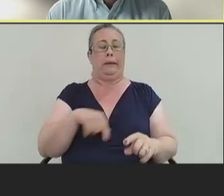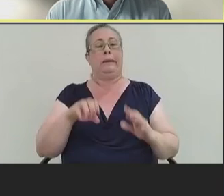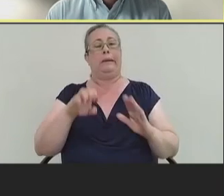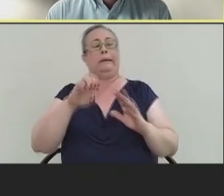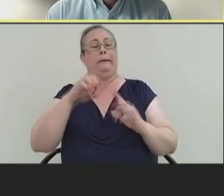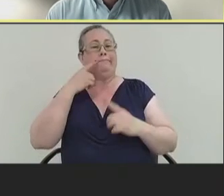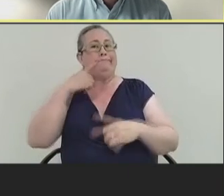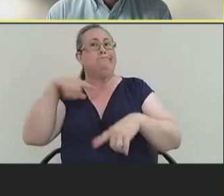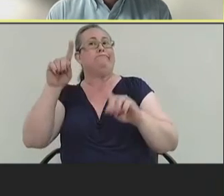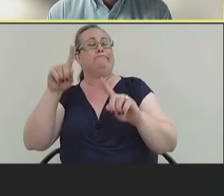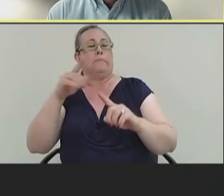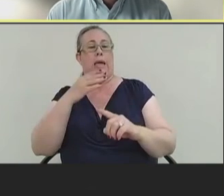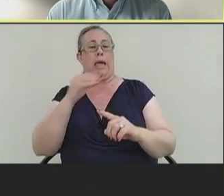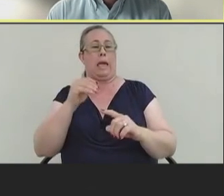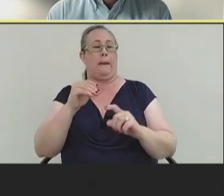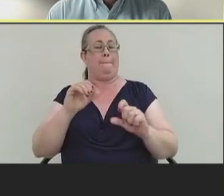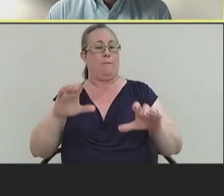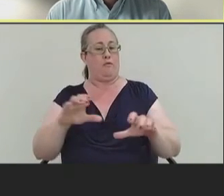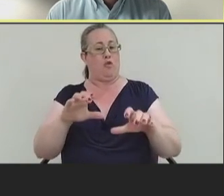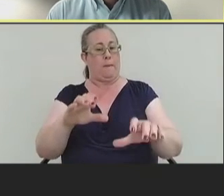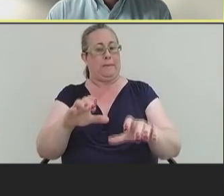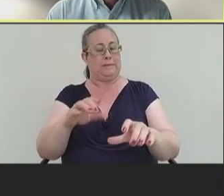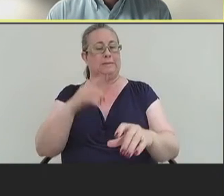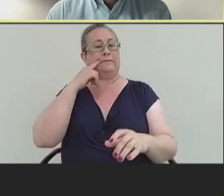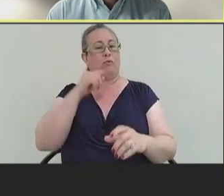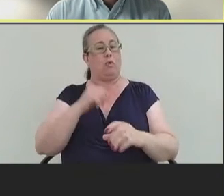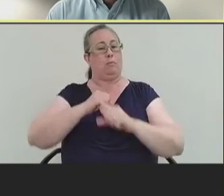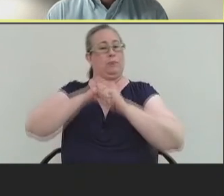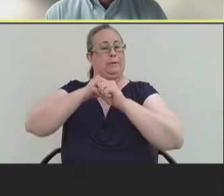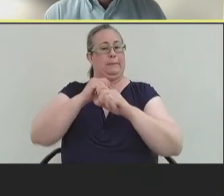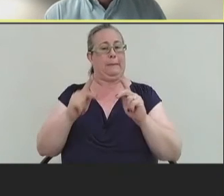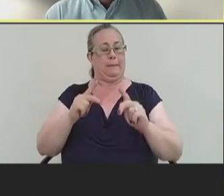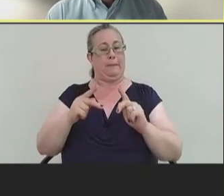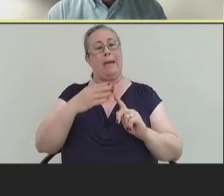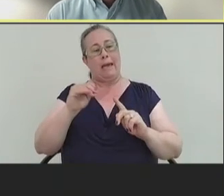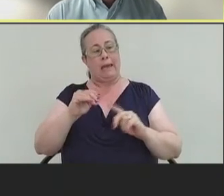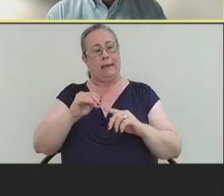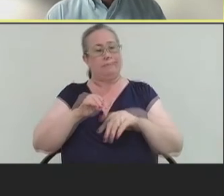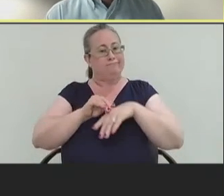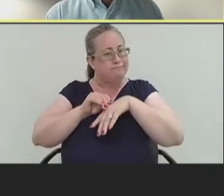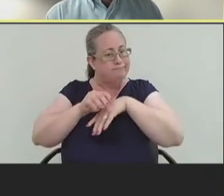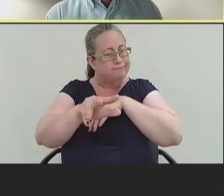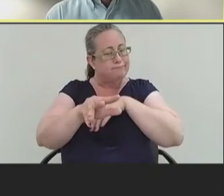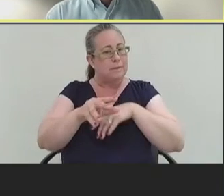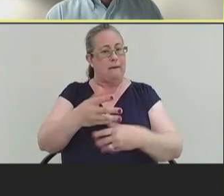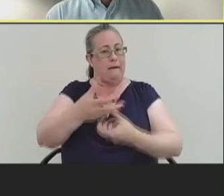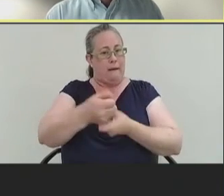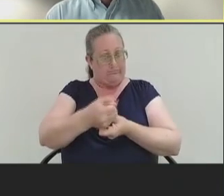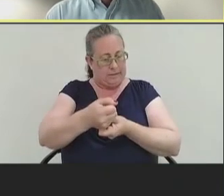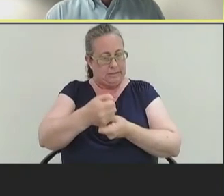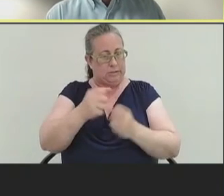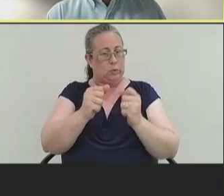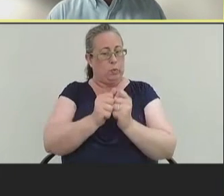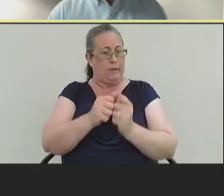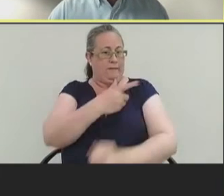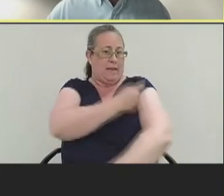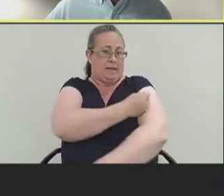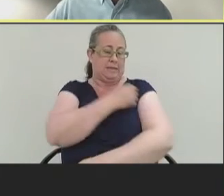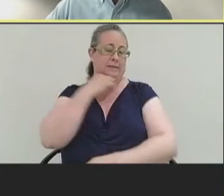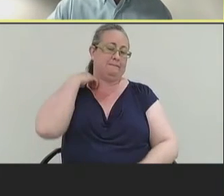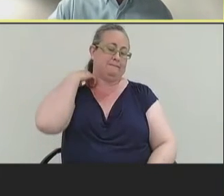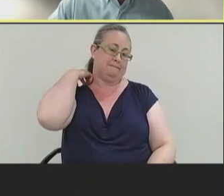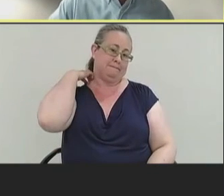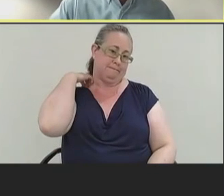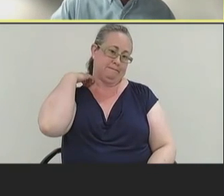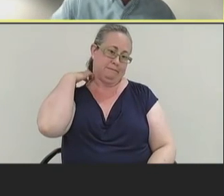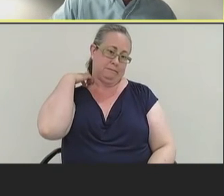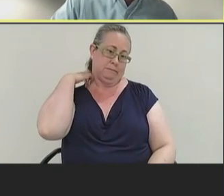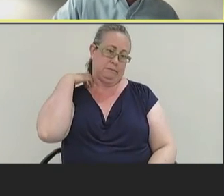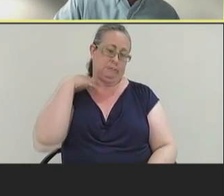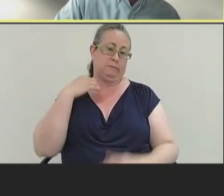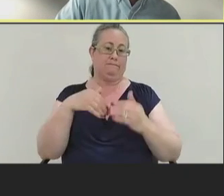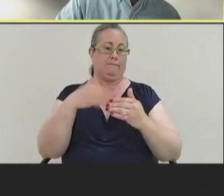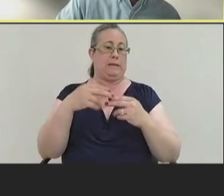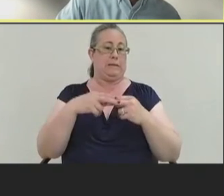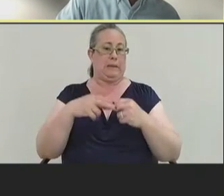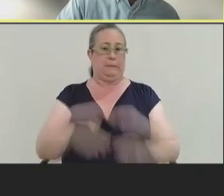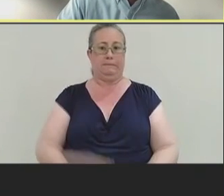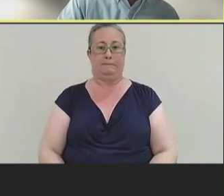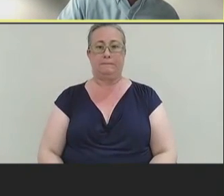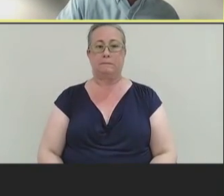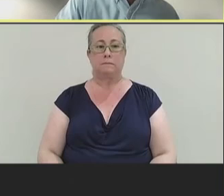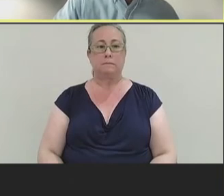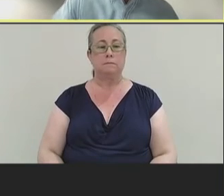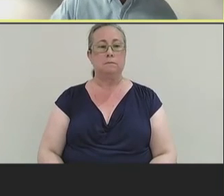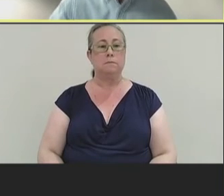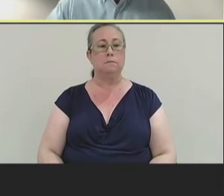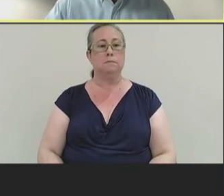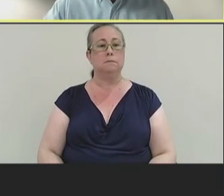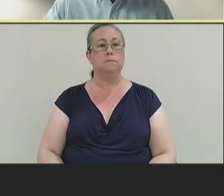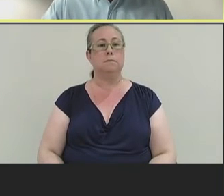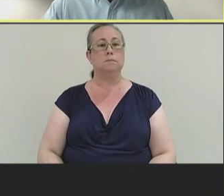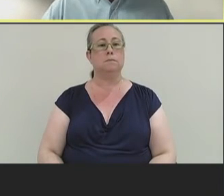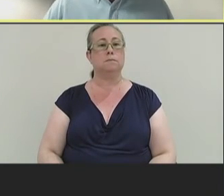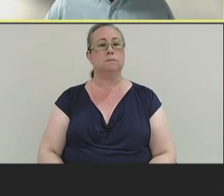performance that will in fact protect people and inspire confidence in vaccination. Next slide.